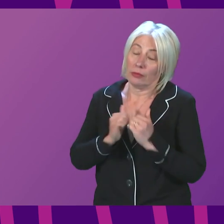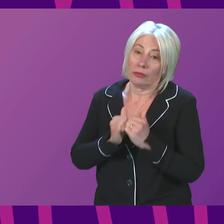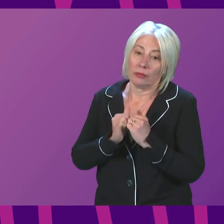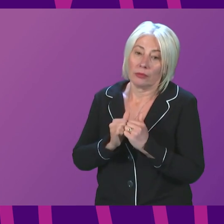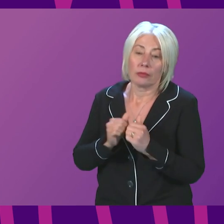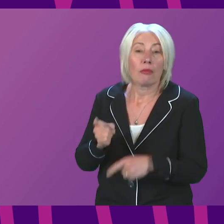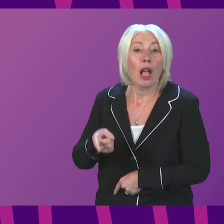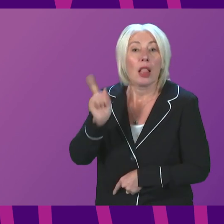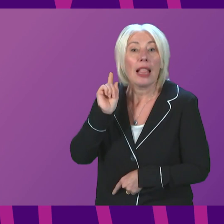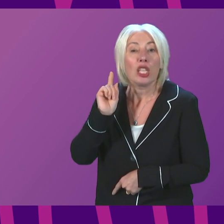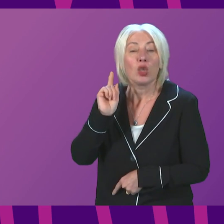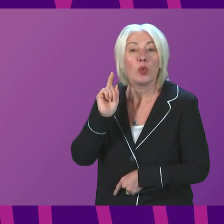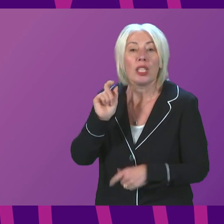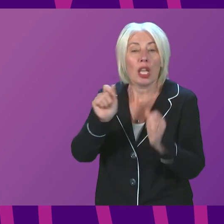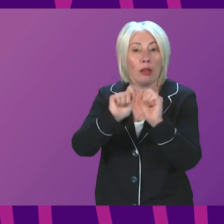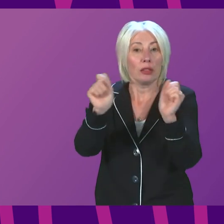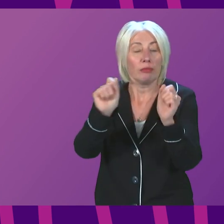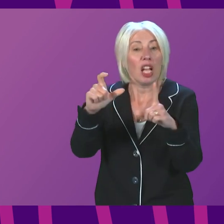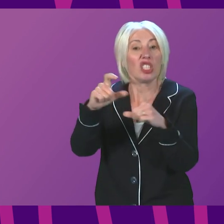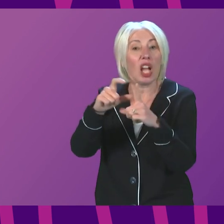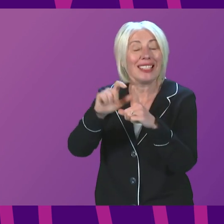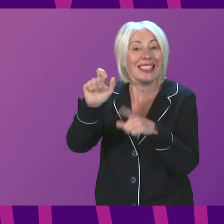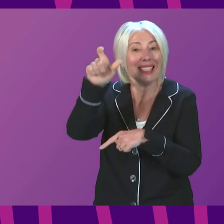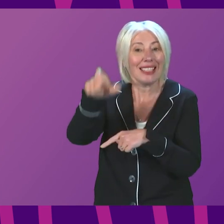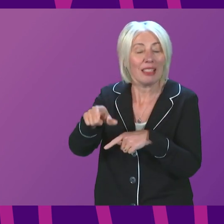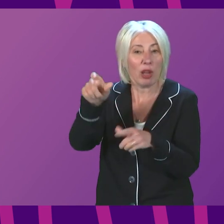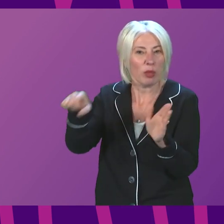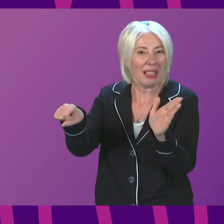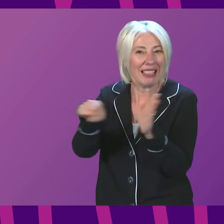Last week, The Courier’s headline, “Dundee killer Robbie McIntosh to get parole hearing